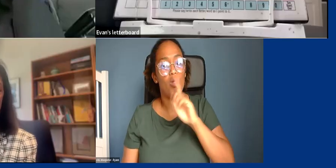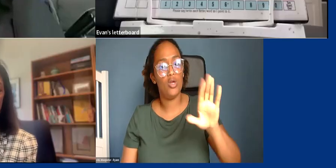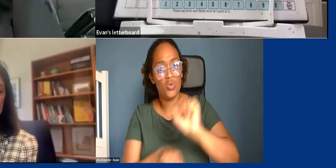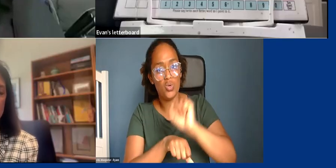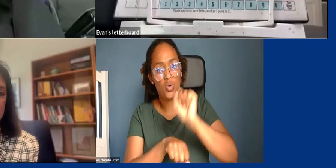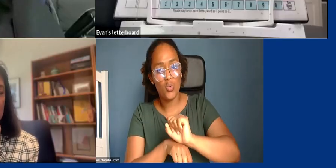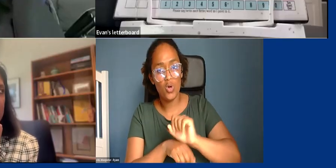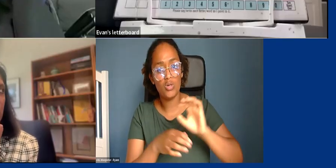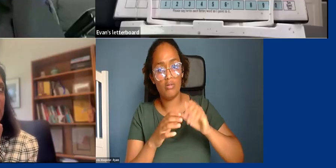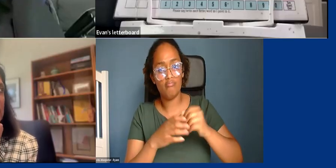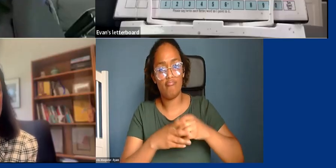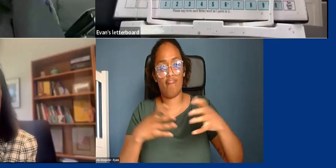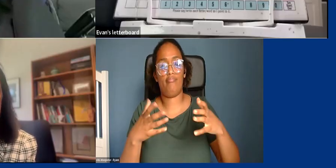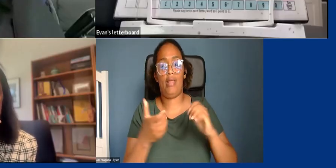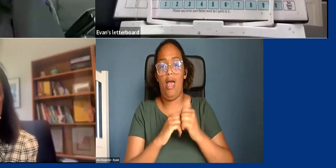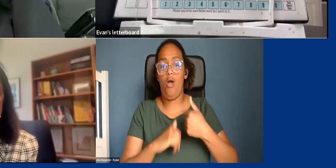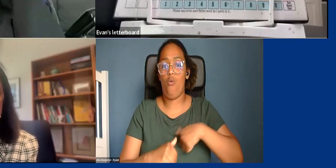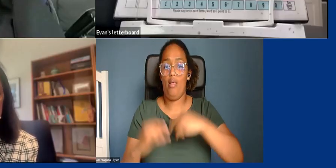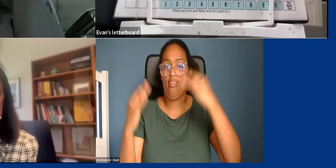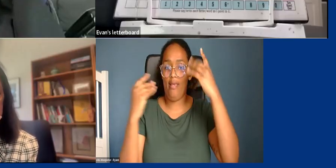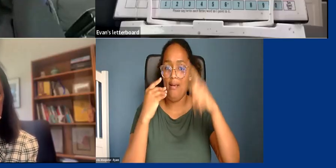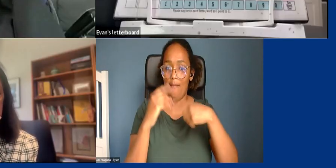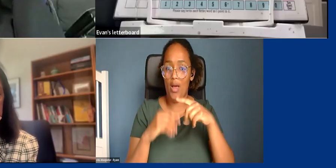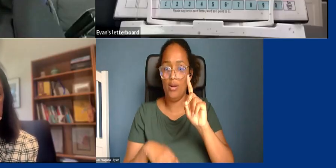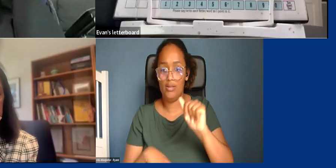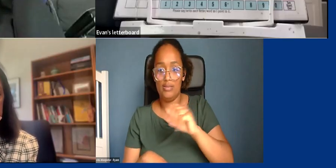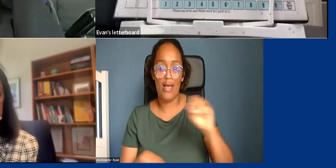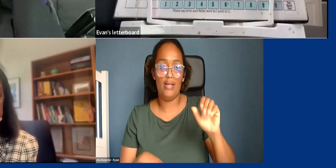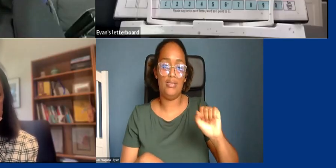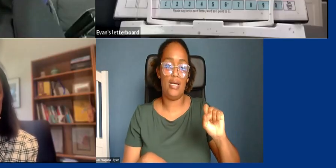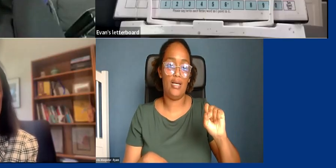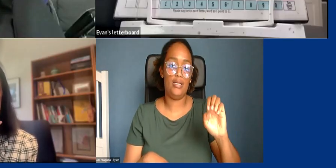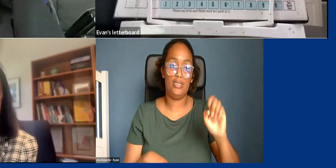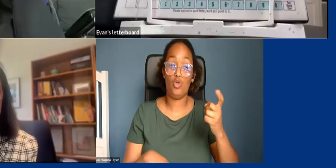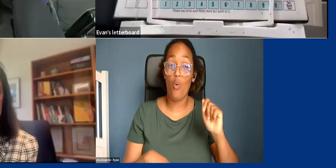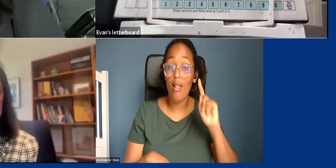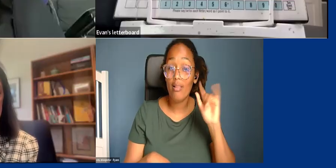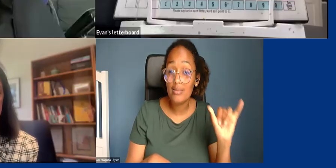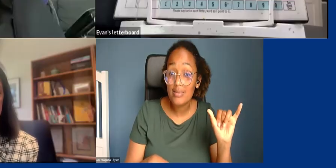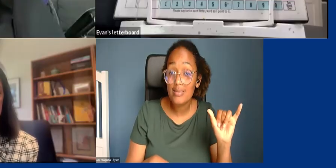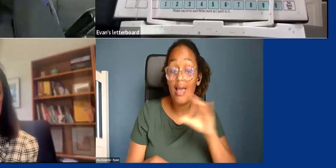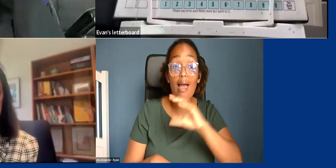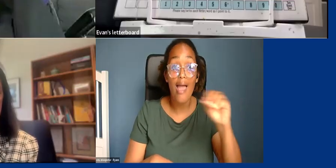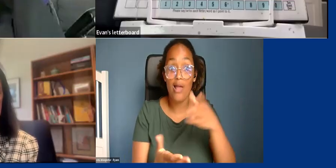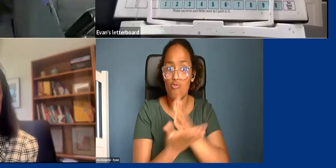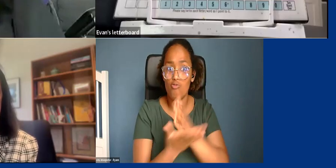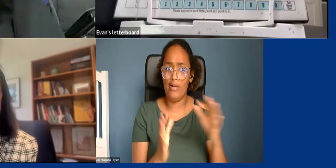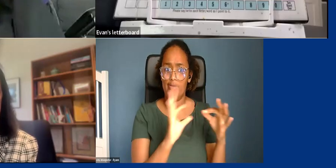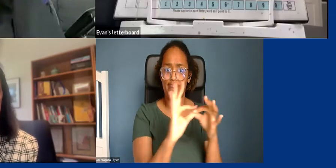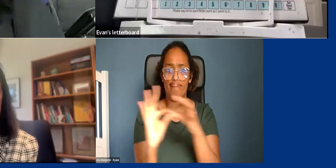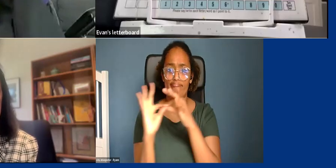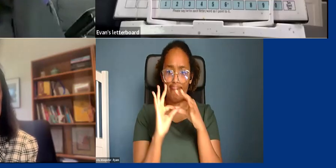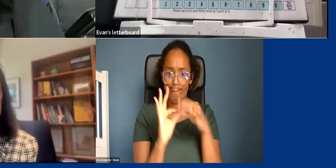And while the issues that you raise are deeply serious and extremely important,